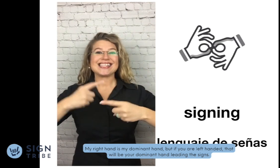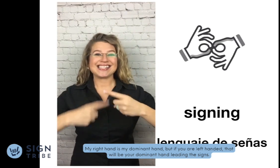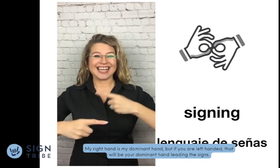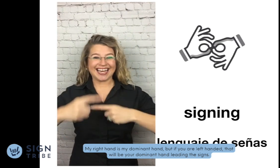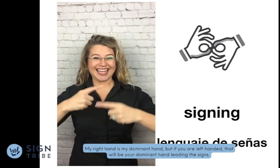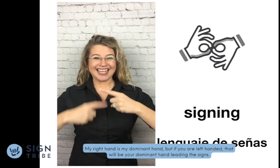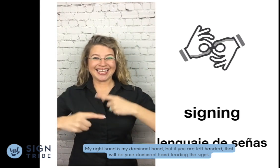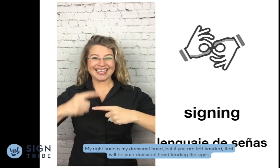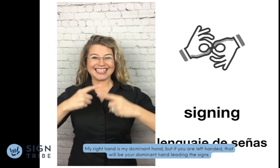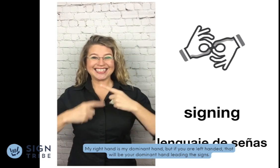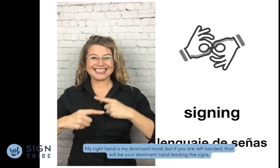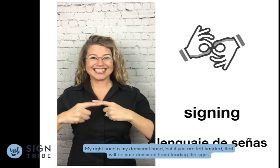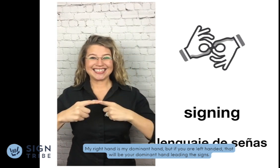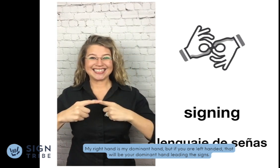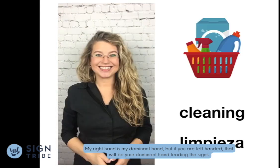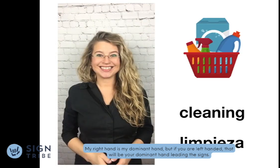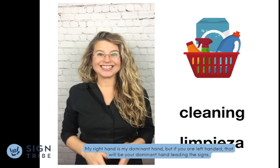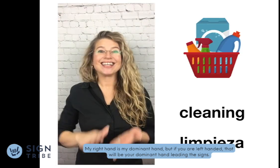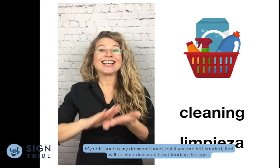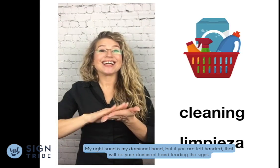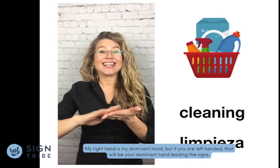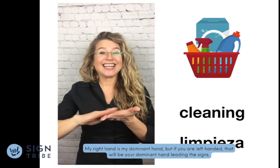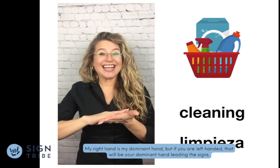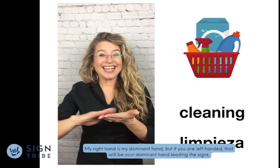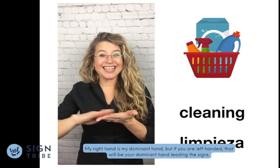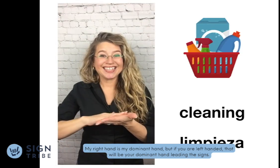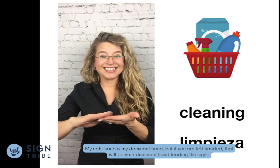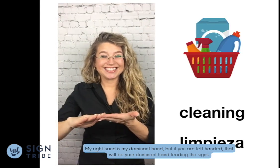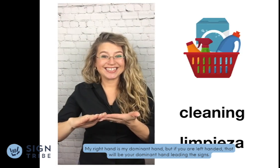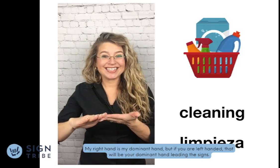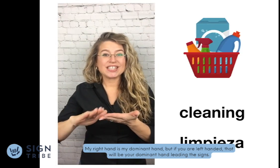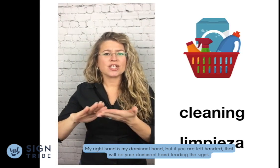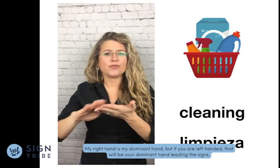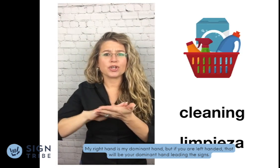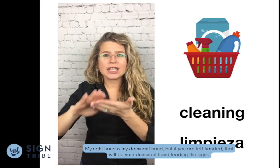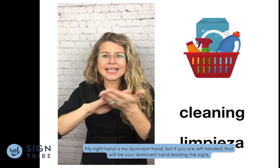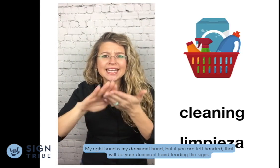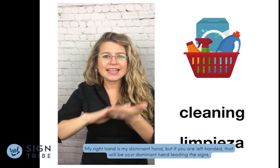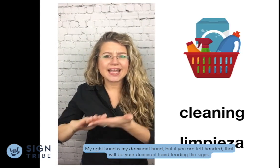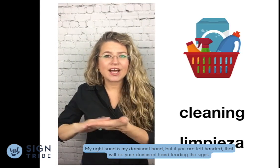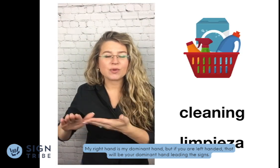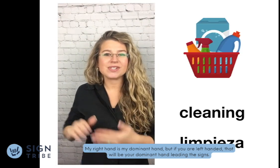Signing. Cleaning. So if you're cleaning the house,